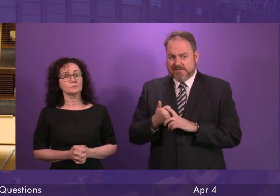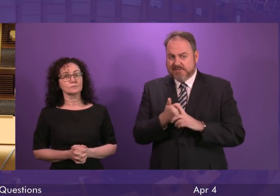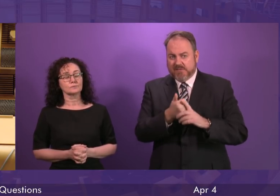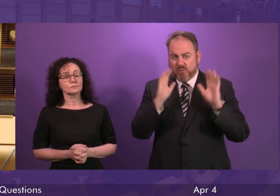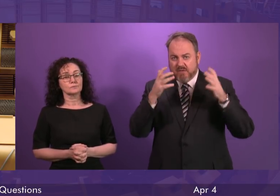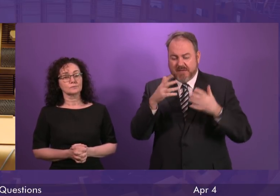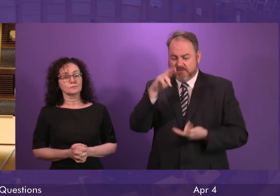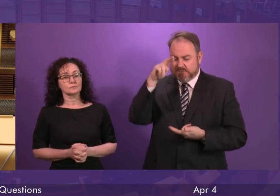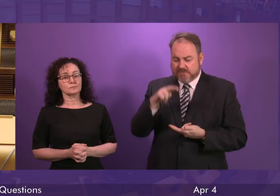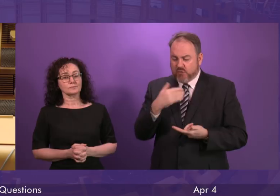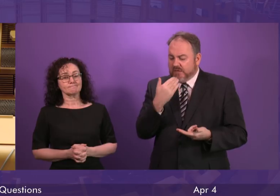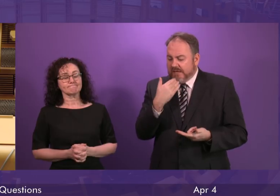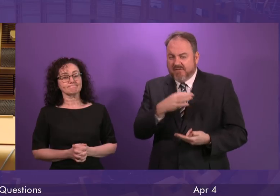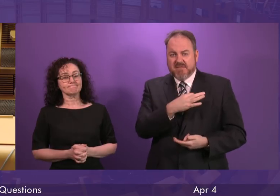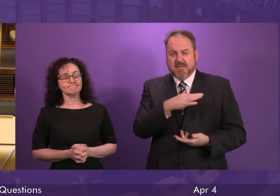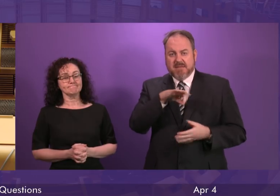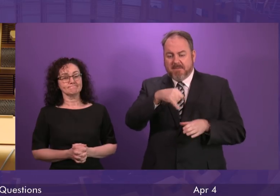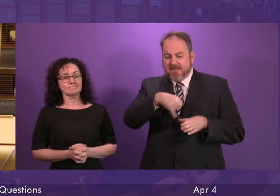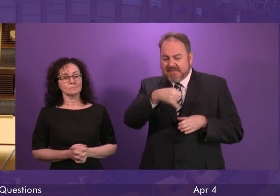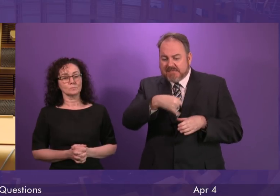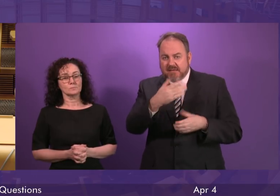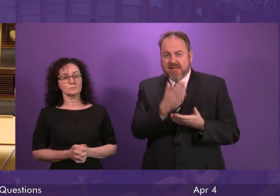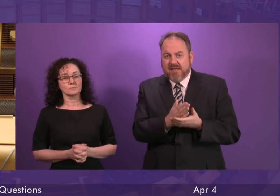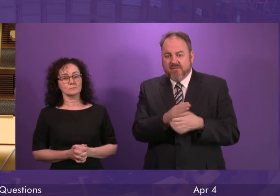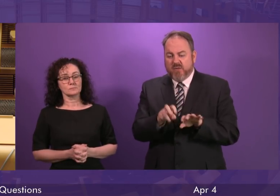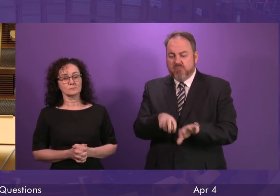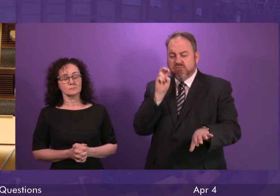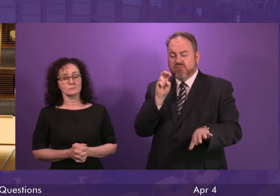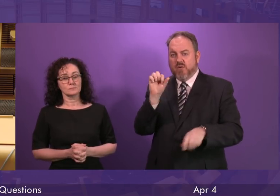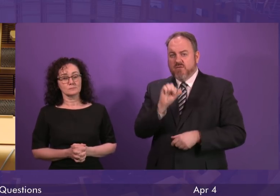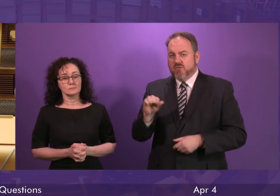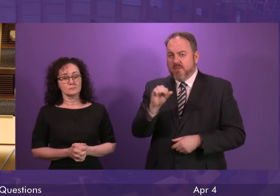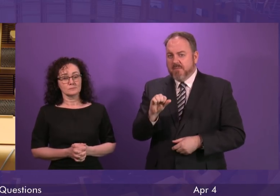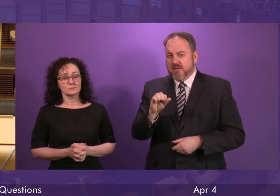any shortfall in medicines as a result of a no-deal Brexit—[Interruption.] The health